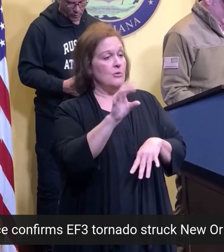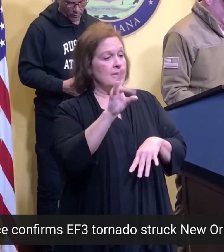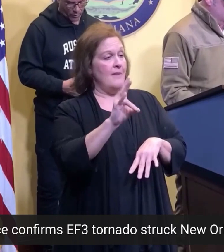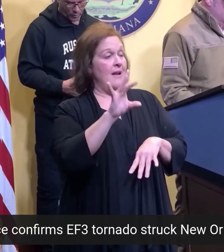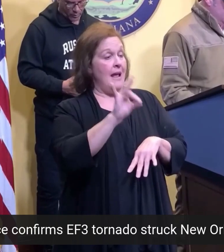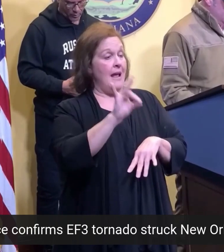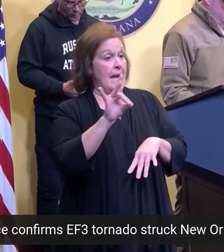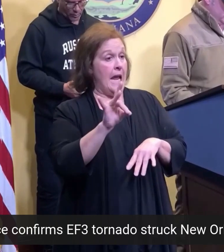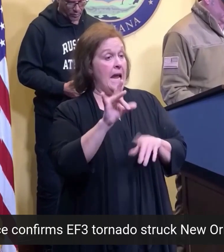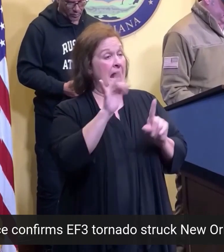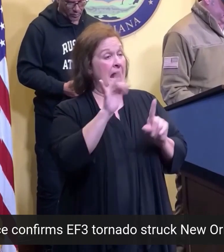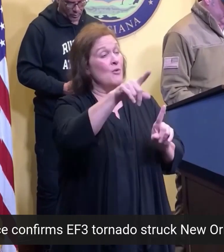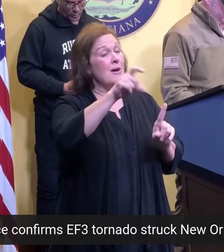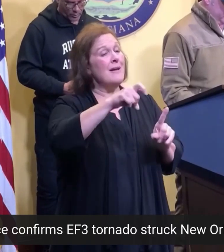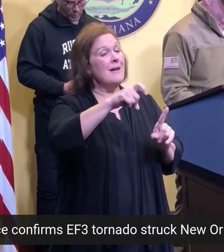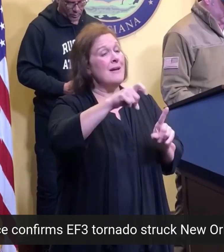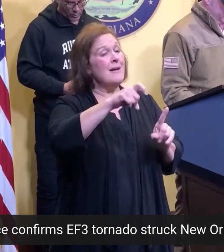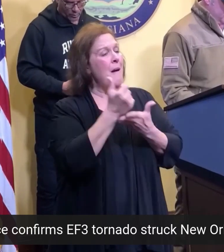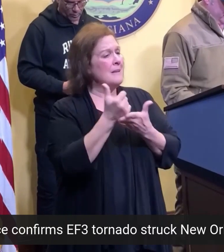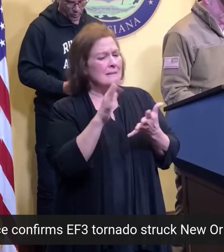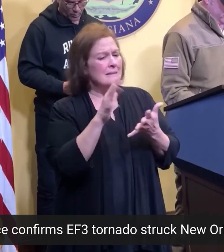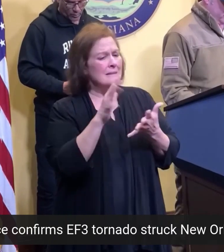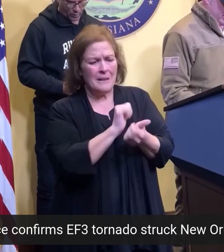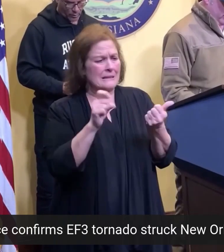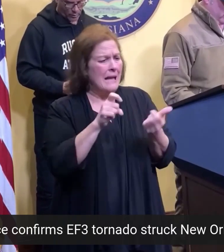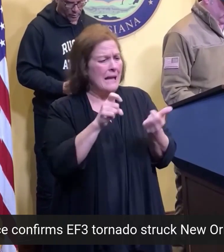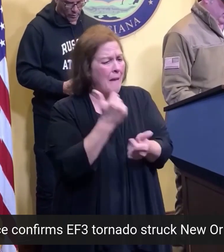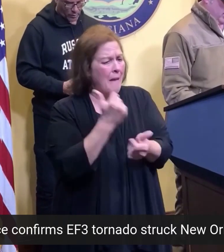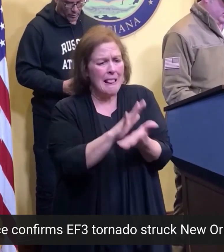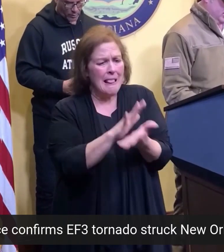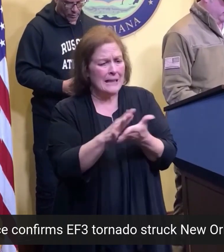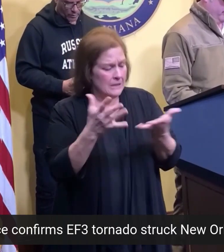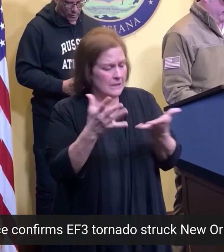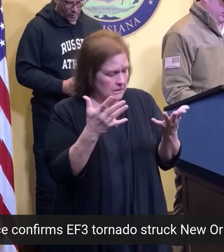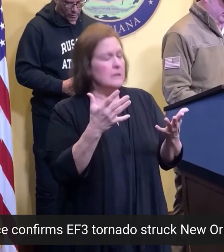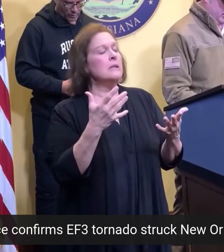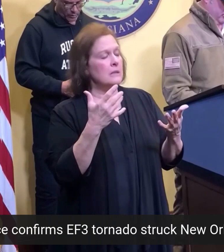eight if you need assistance with damage from the tornado we will contact you with volunteers